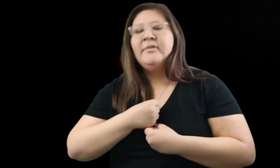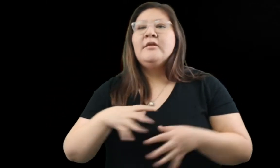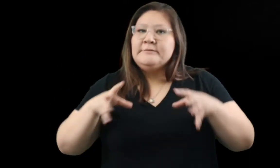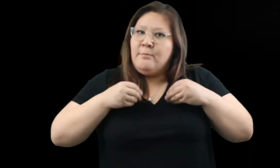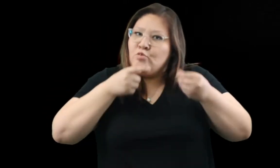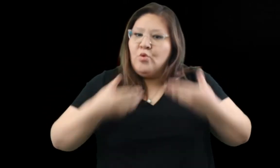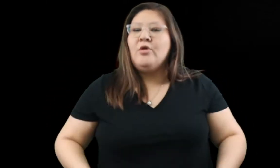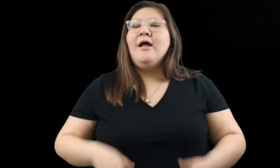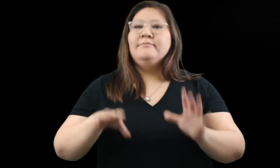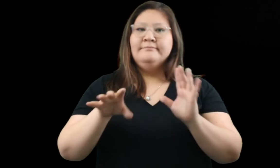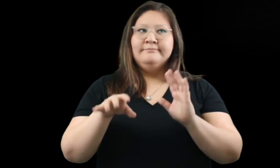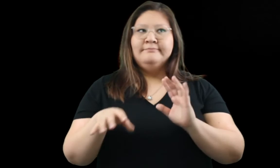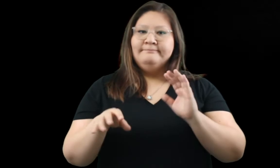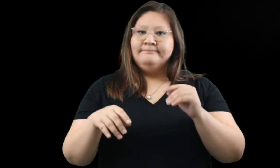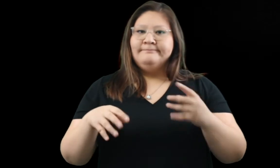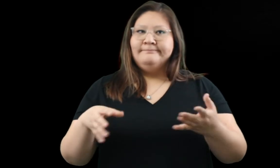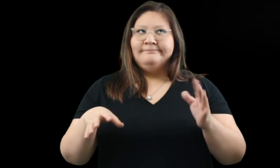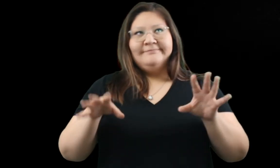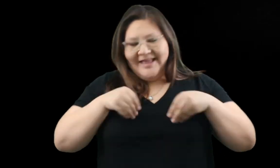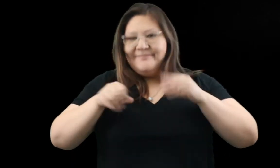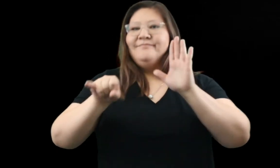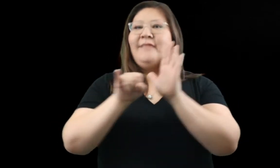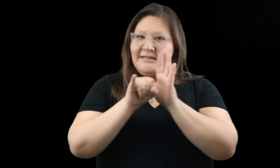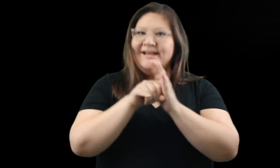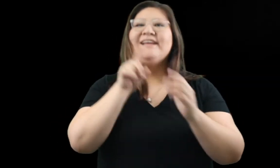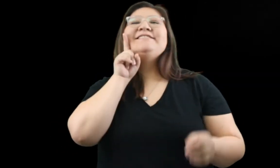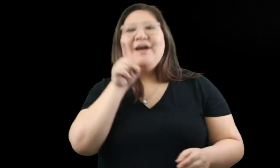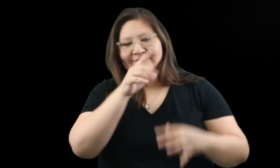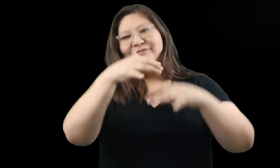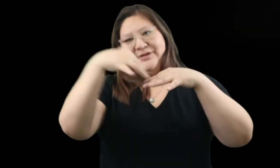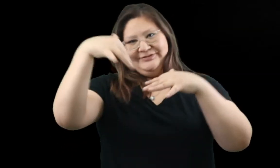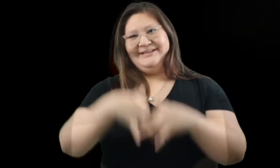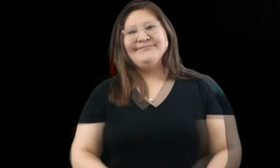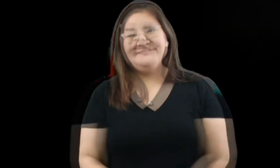I took this to heart and embraced my deaf identity, my indigenous identity.